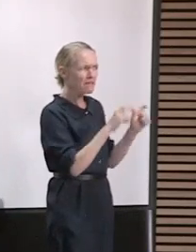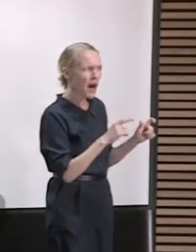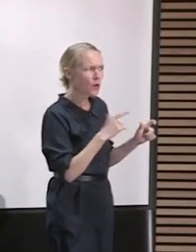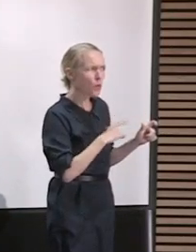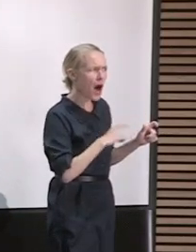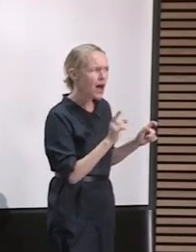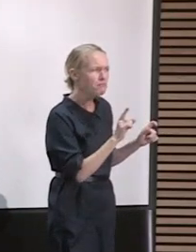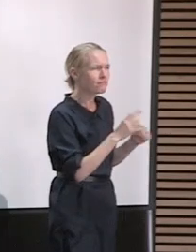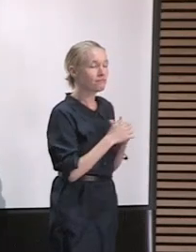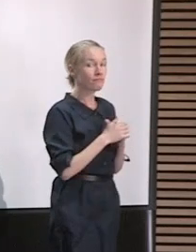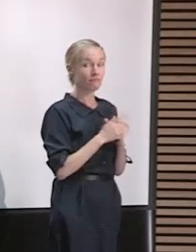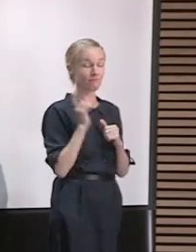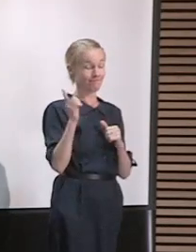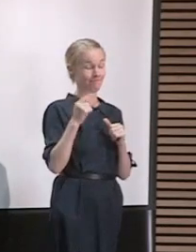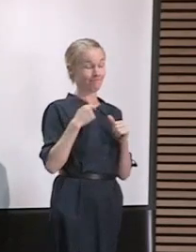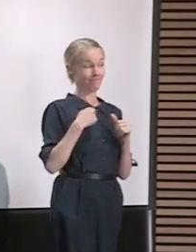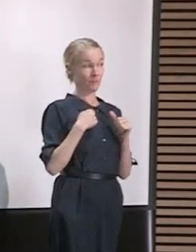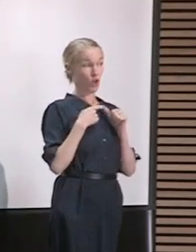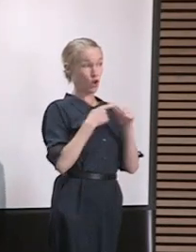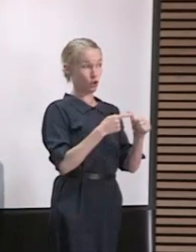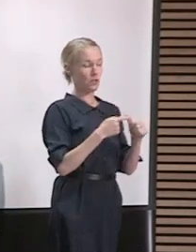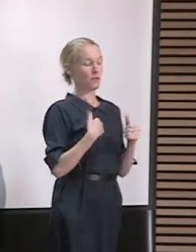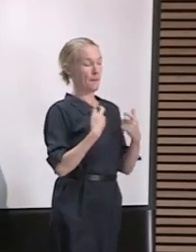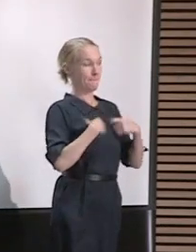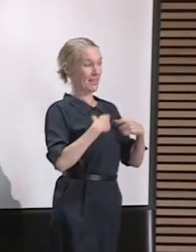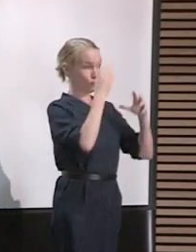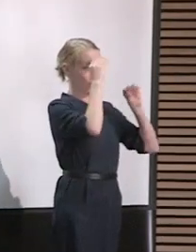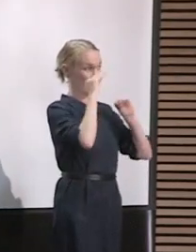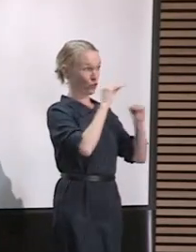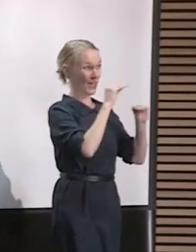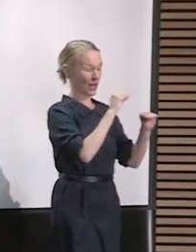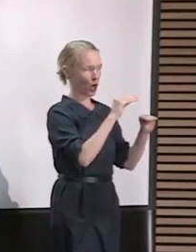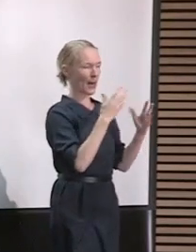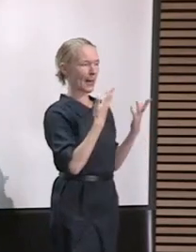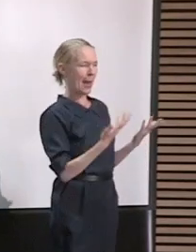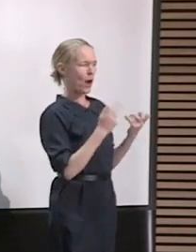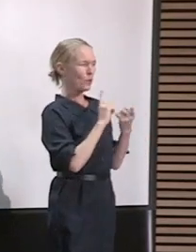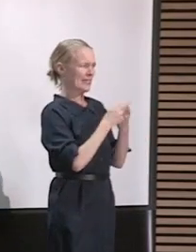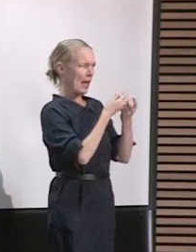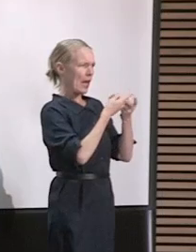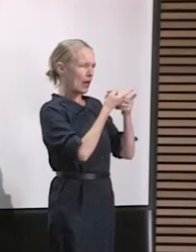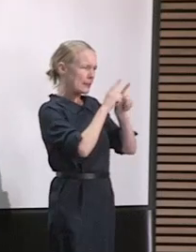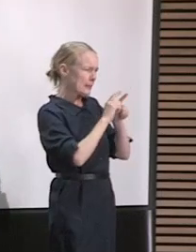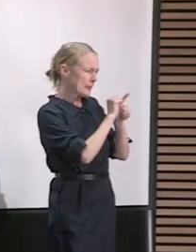talking about those details? There's just a few issues we're working with the Ministry of Education, for example, to